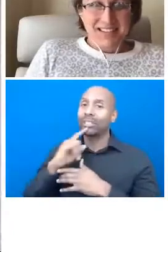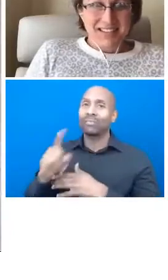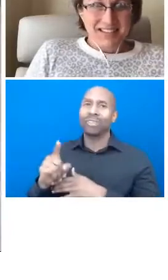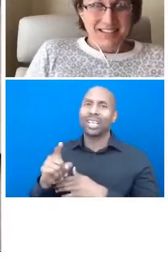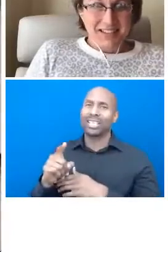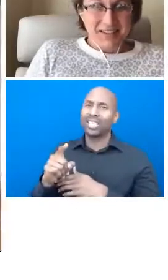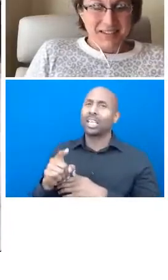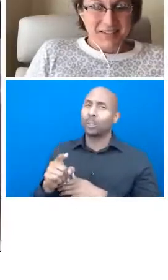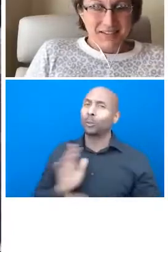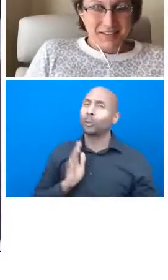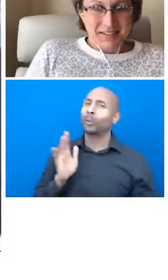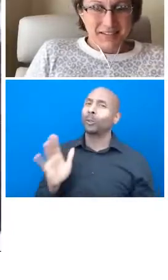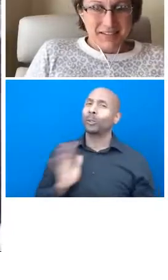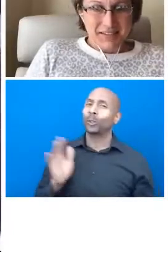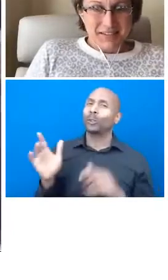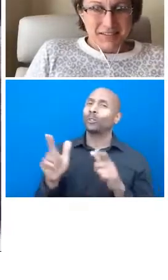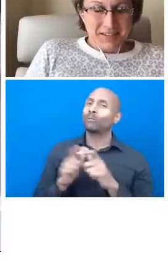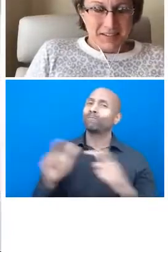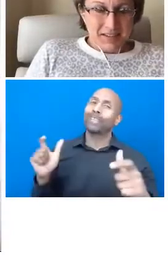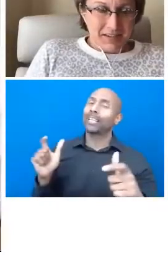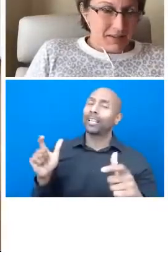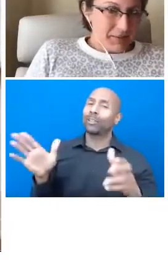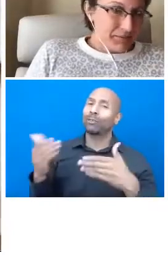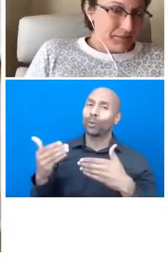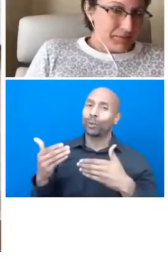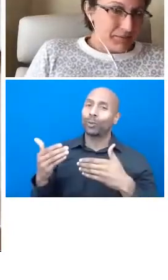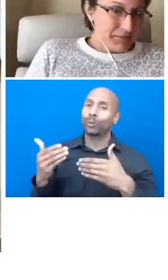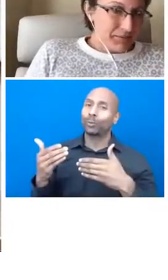And these pieces were made for this room.